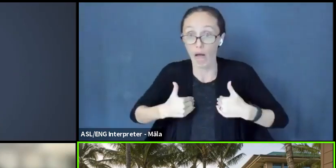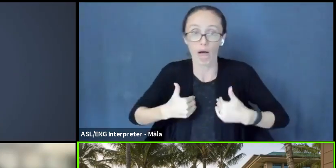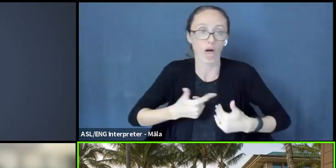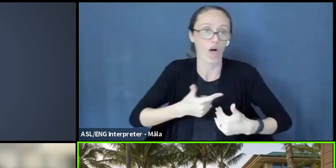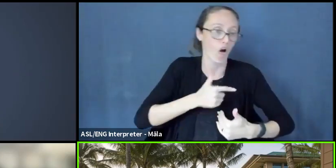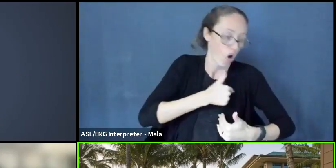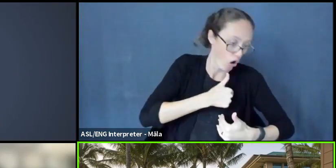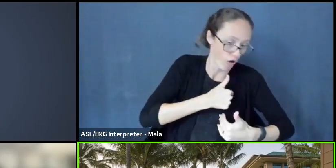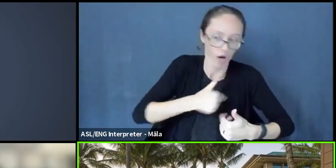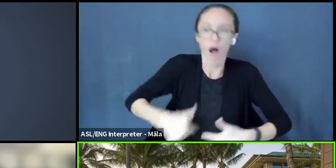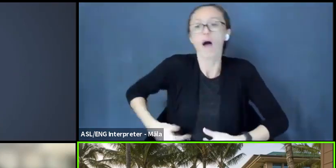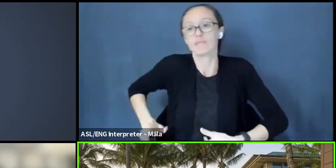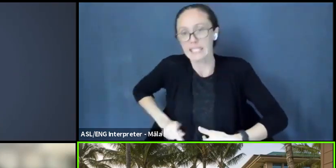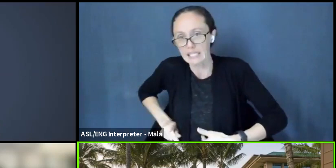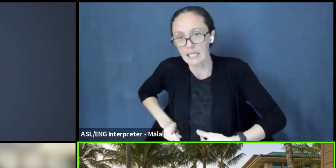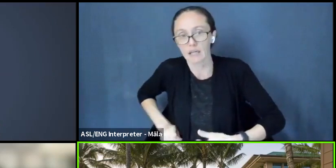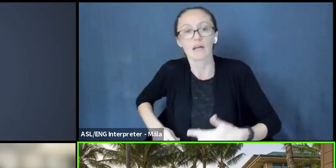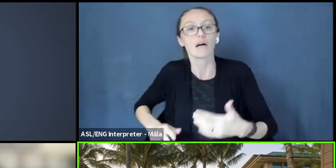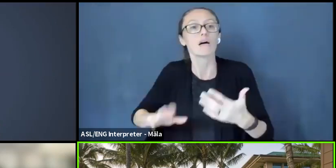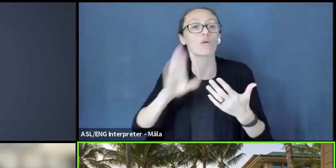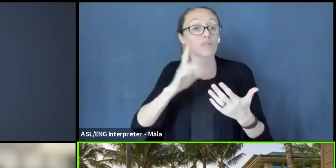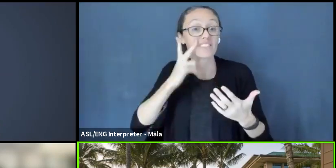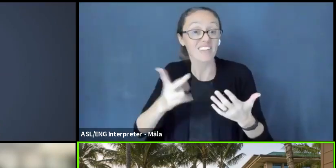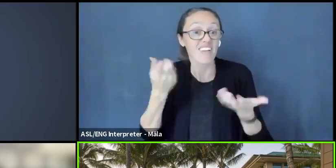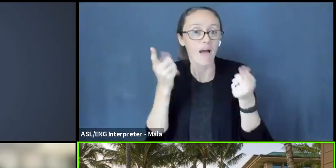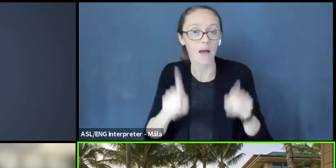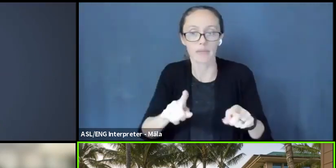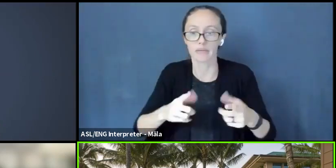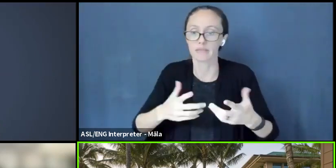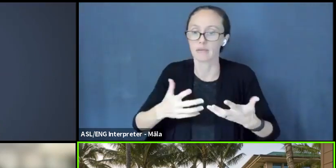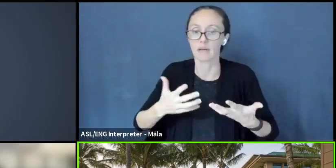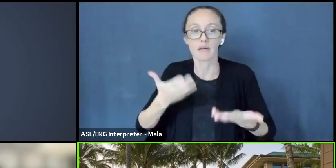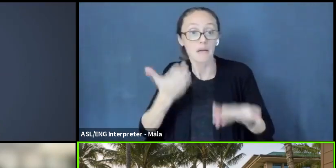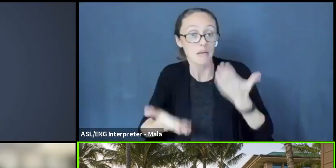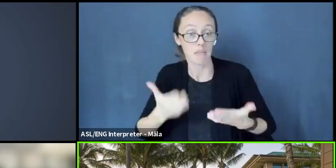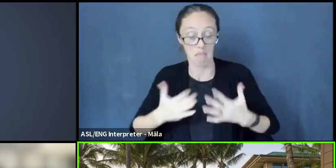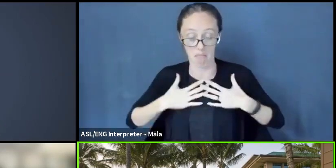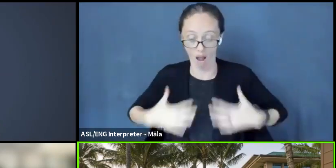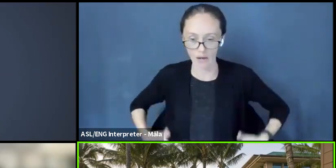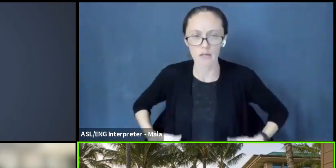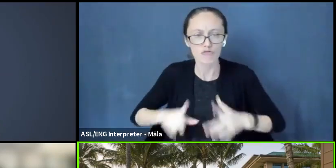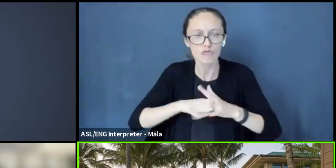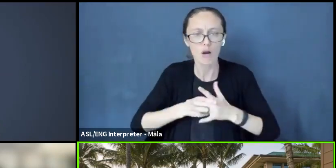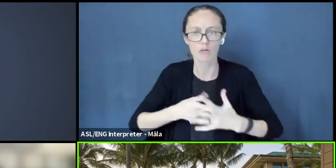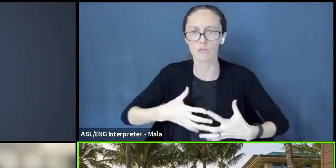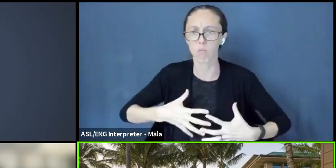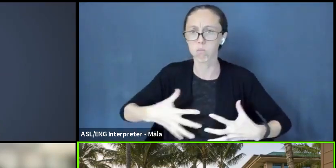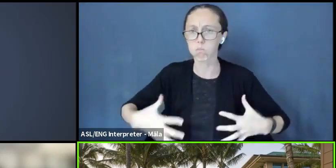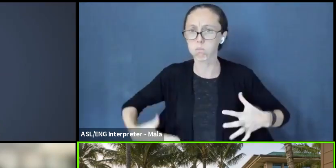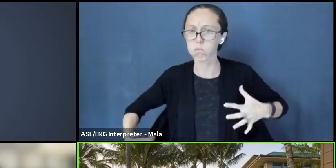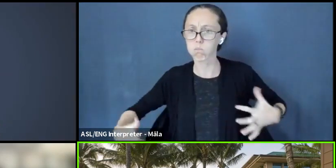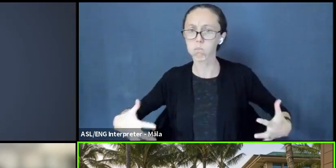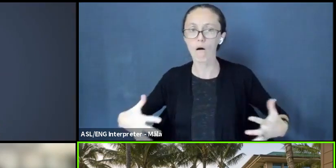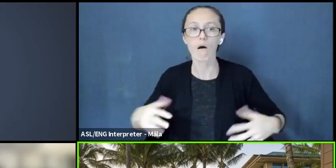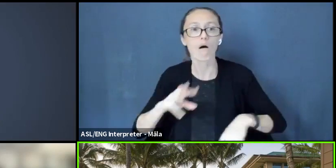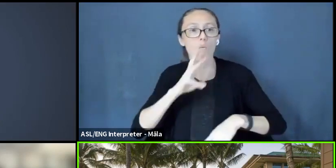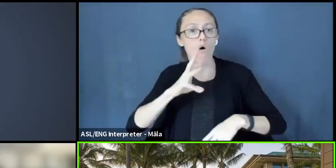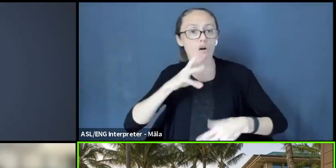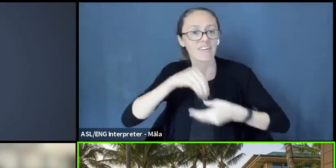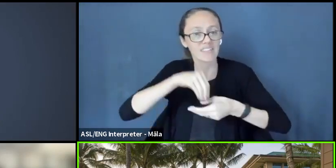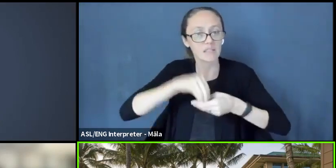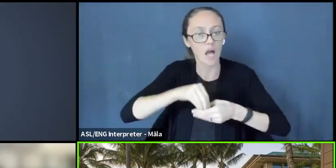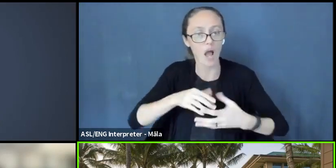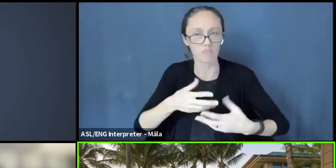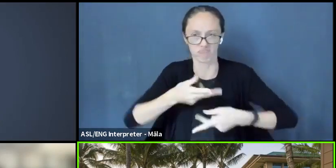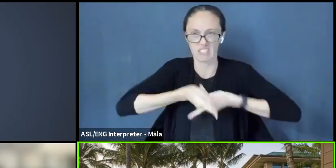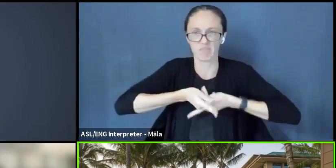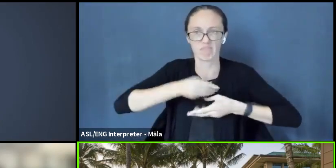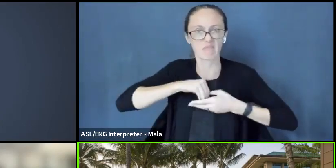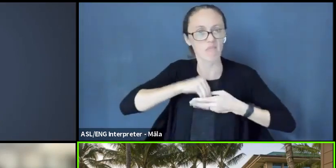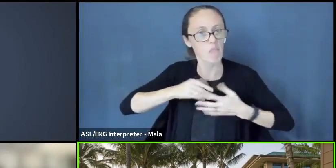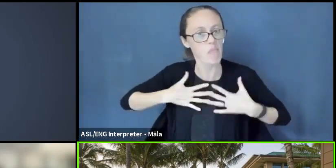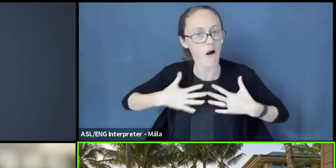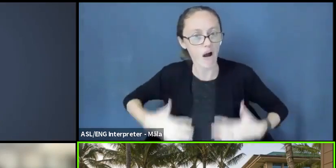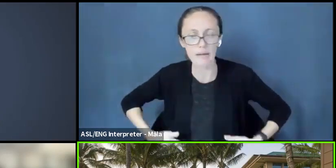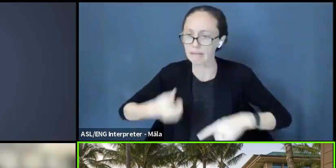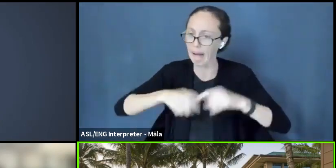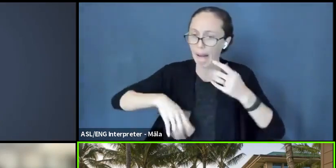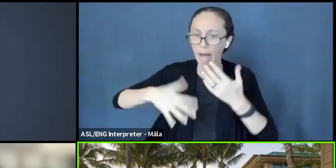You see the swelling and holding on to fluid, and a lot of medicines and other things cannot